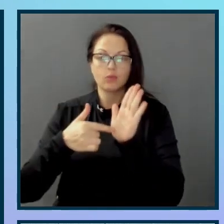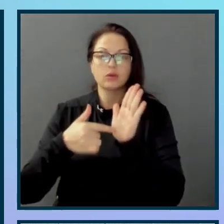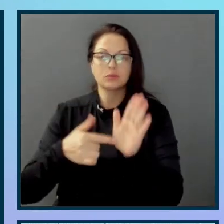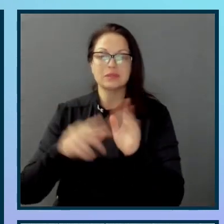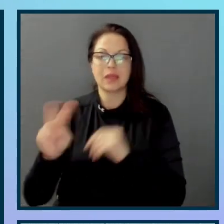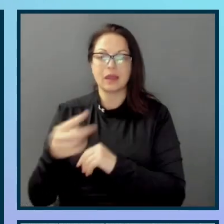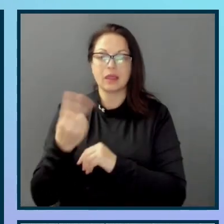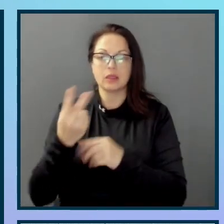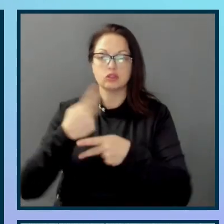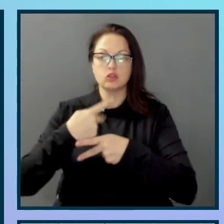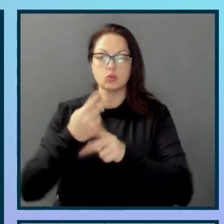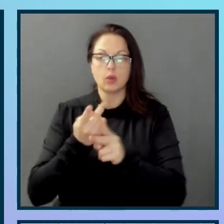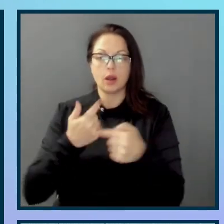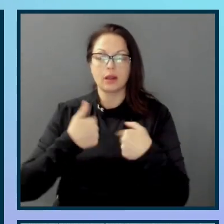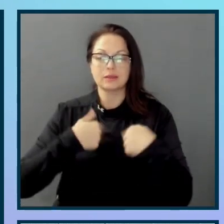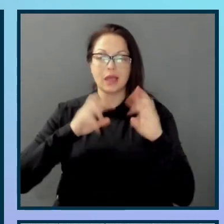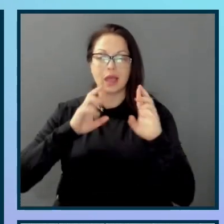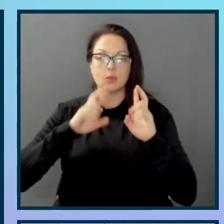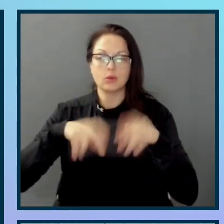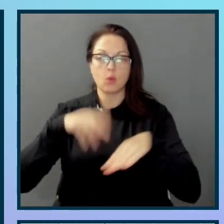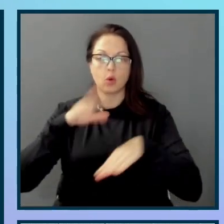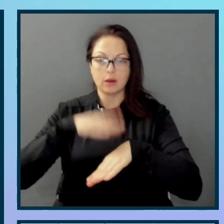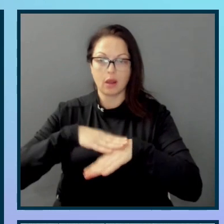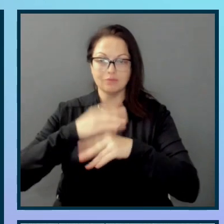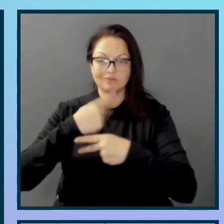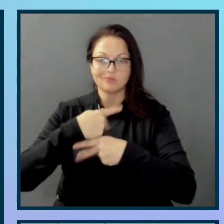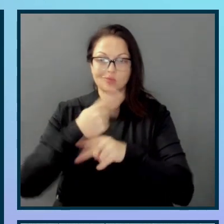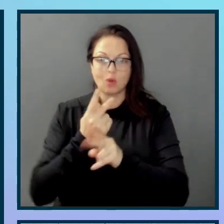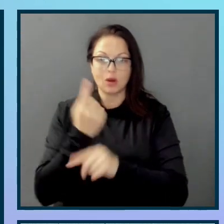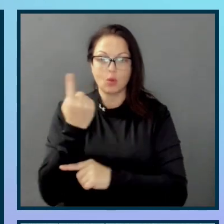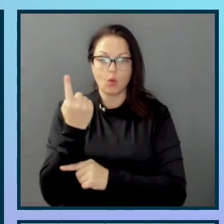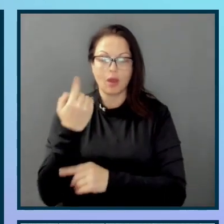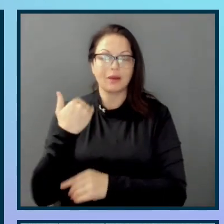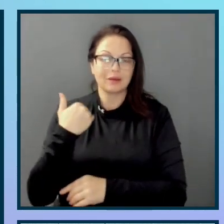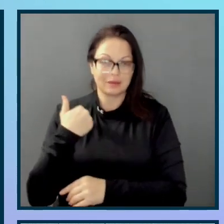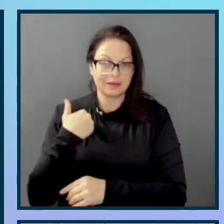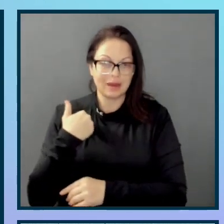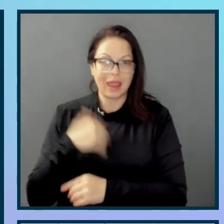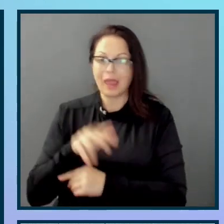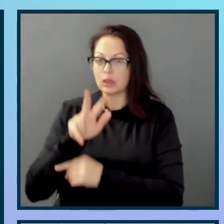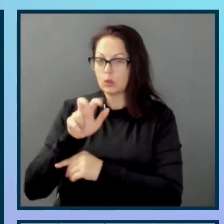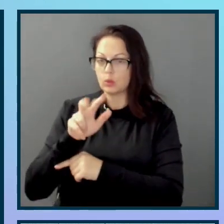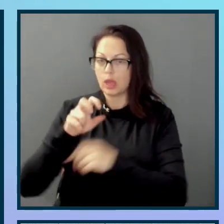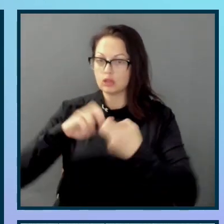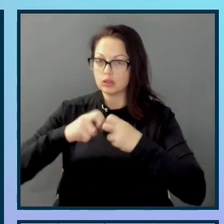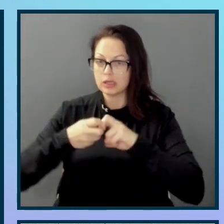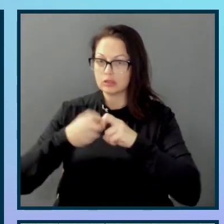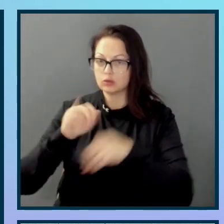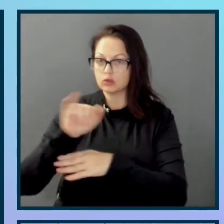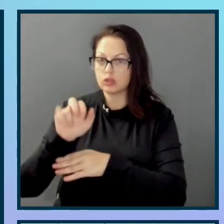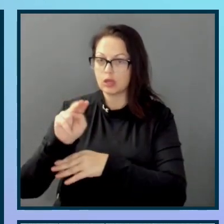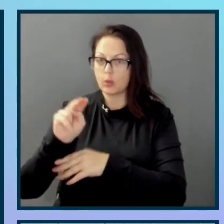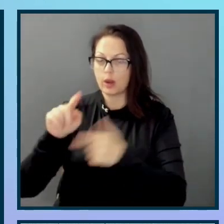You can see that product one had 300 issues in January, 275 issues in February.